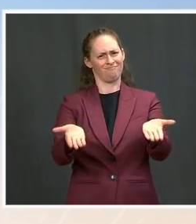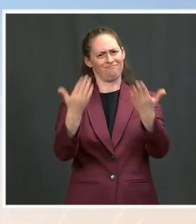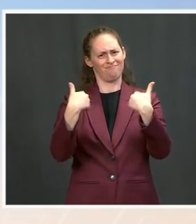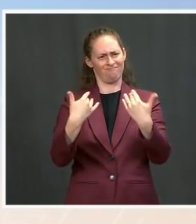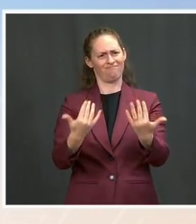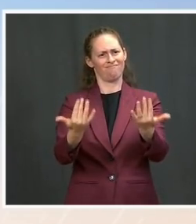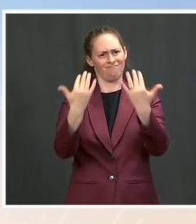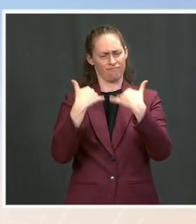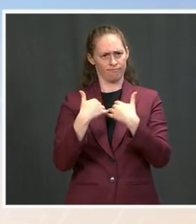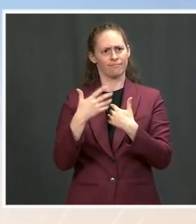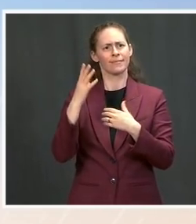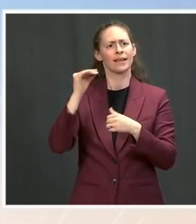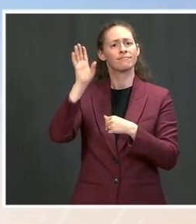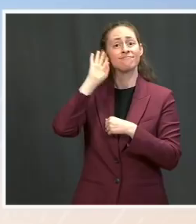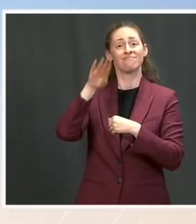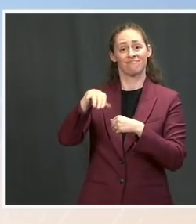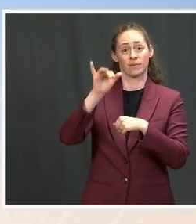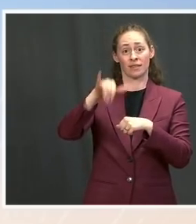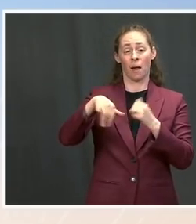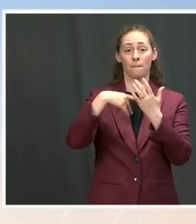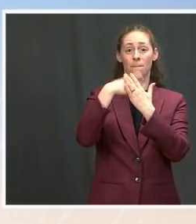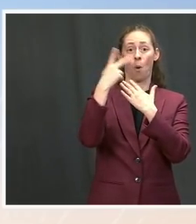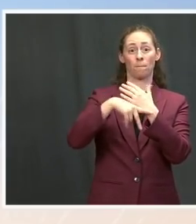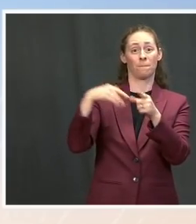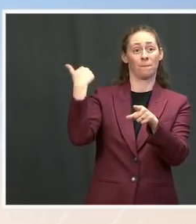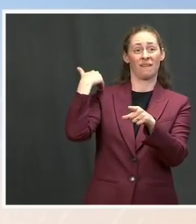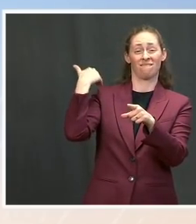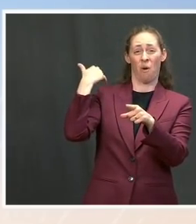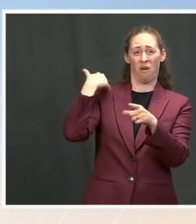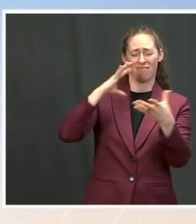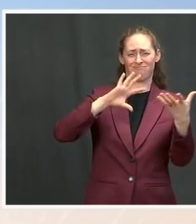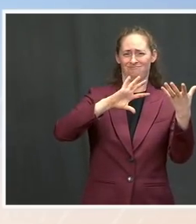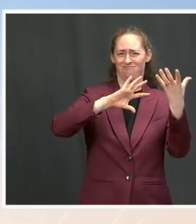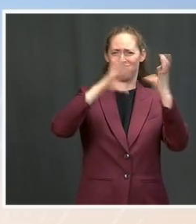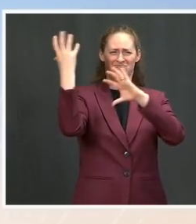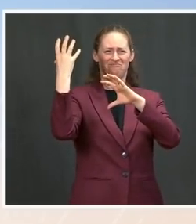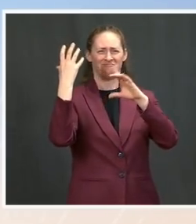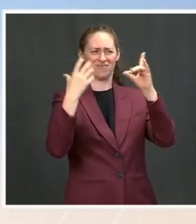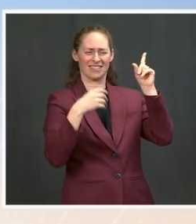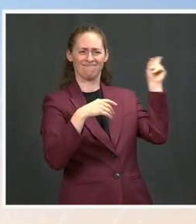when we were not welcoming in many a- -- many refugees. So, this is not just a federal government